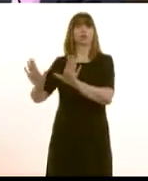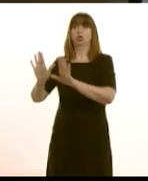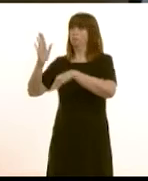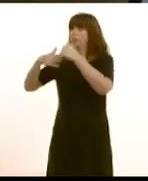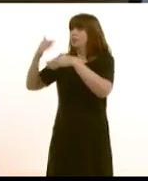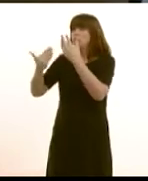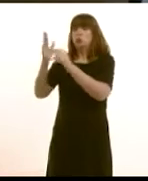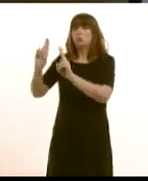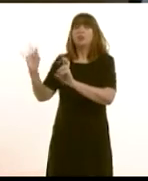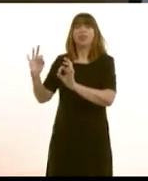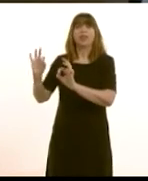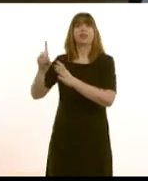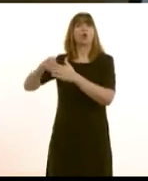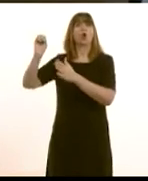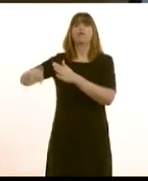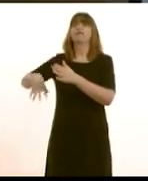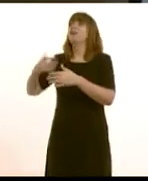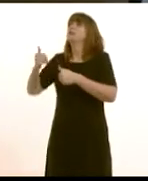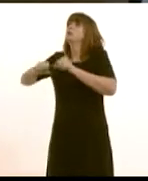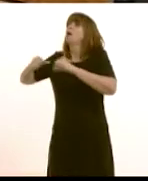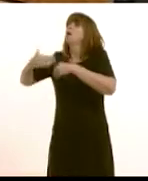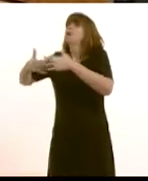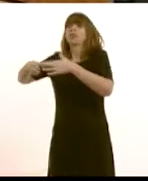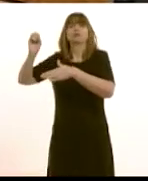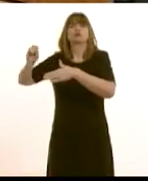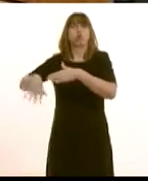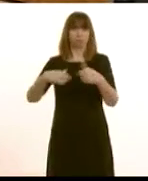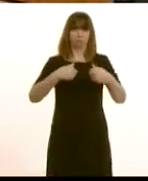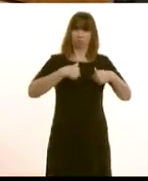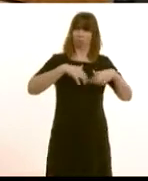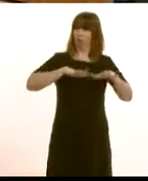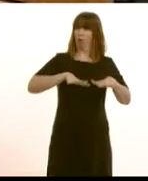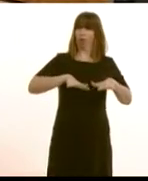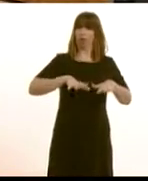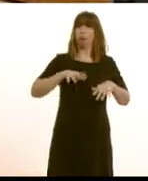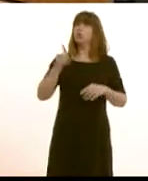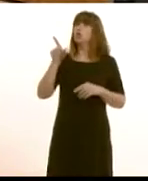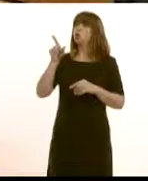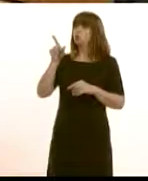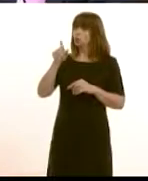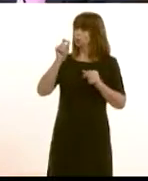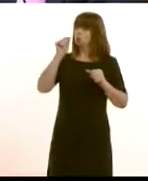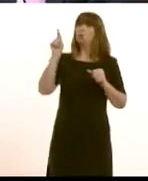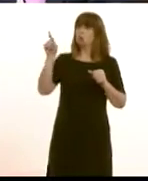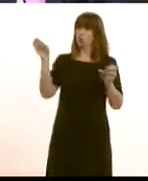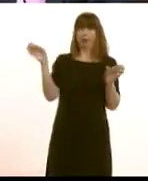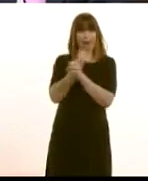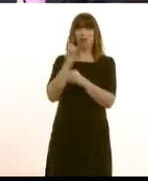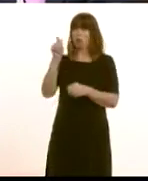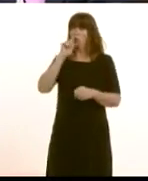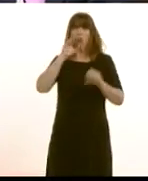England. You dropped it. And Iíve no doubt that if ever you came anywhere near the reins of power in Wales you would stop building schools in Wales and improving schools in